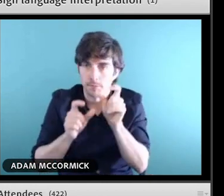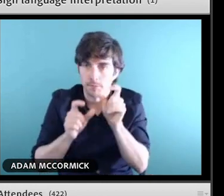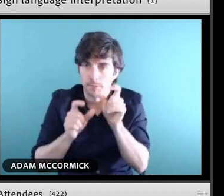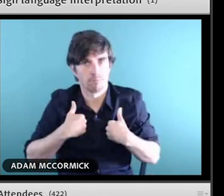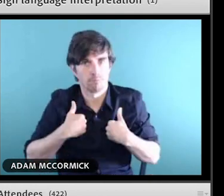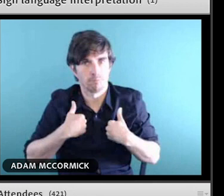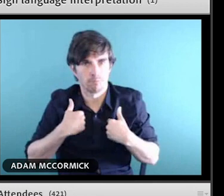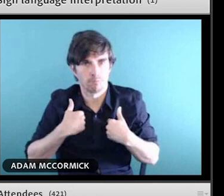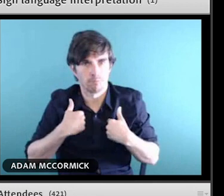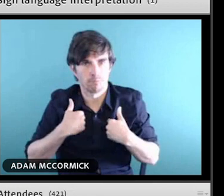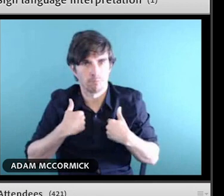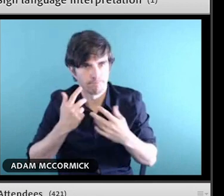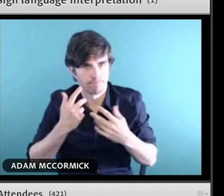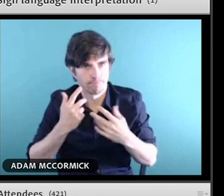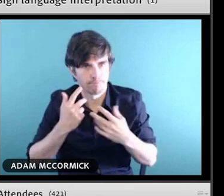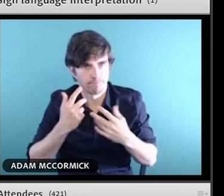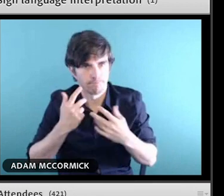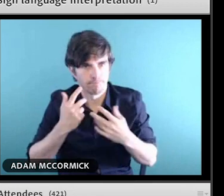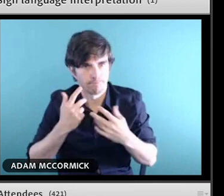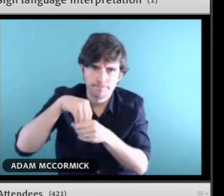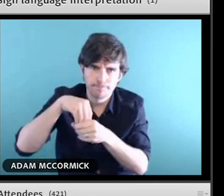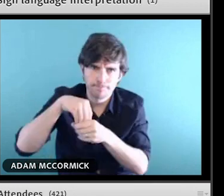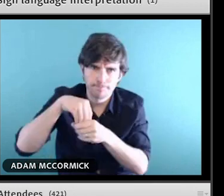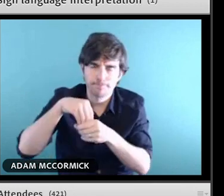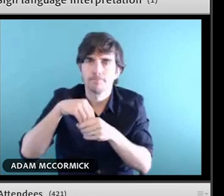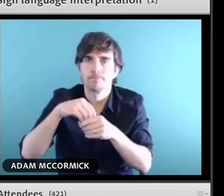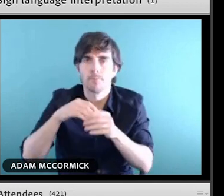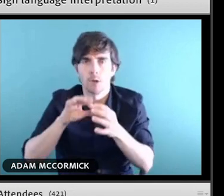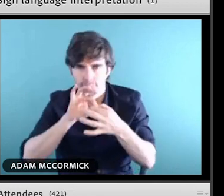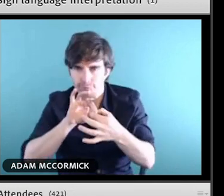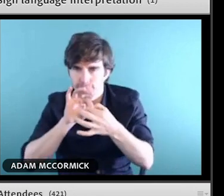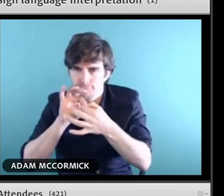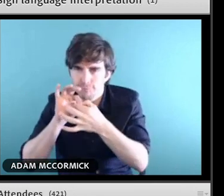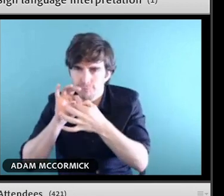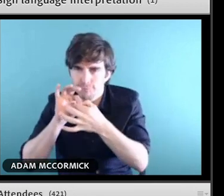out today is that inclusive programming is not just something that's nice to do or it's